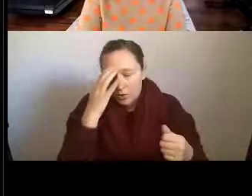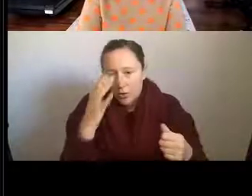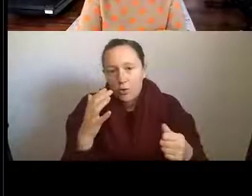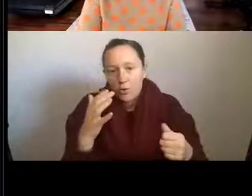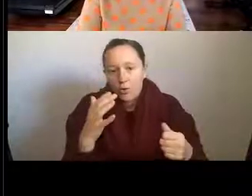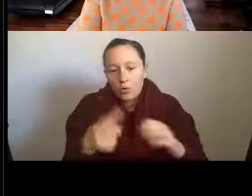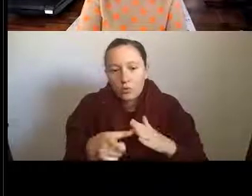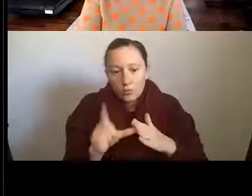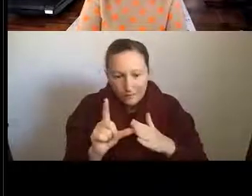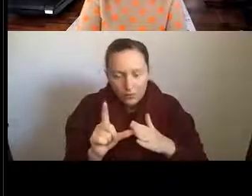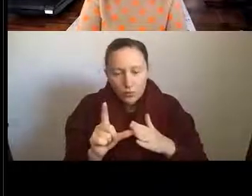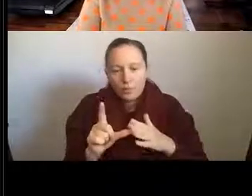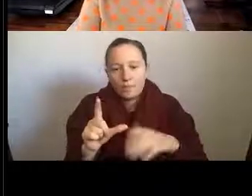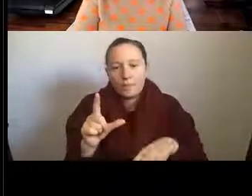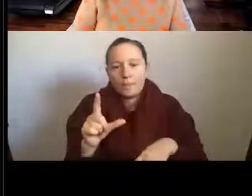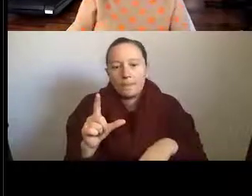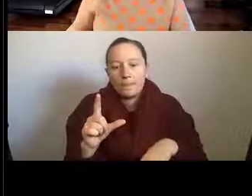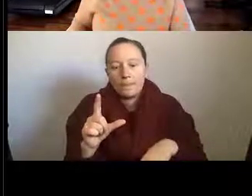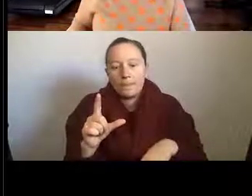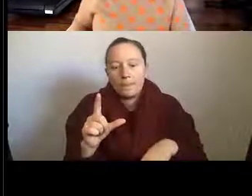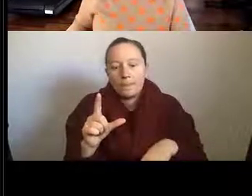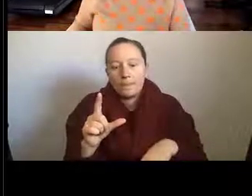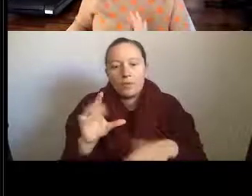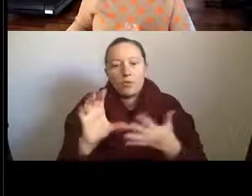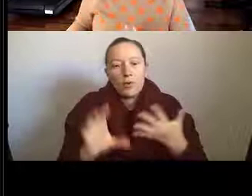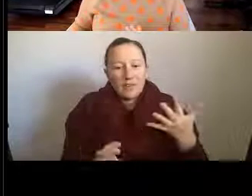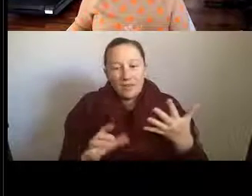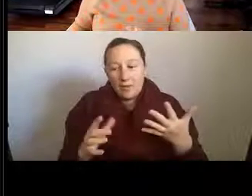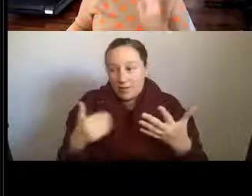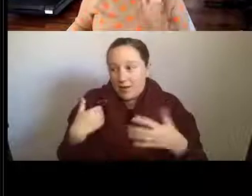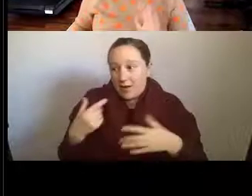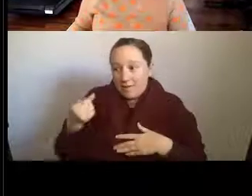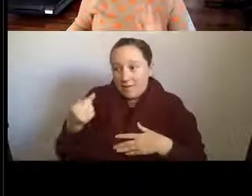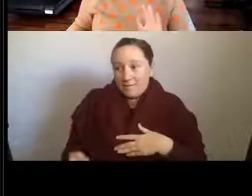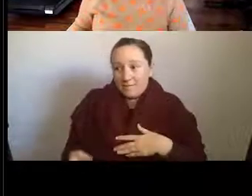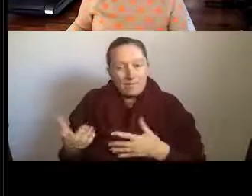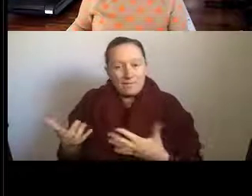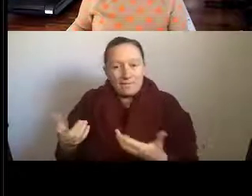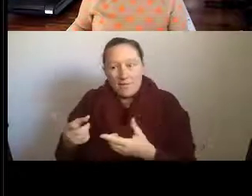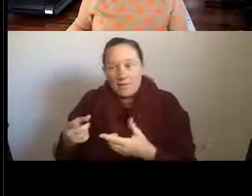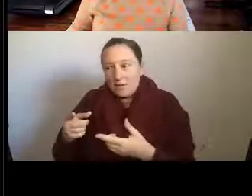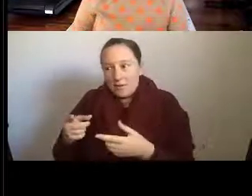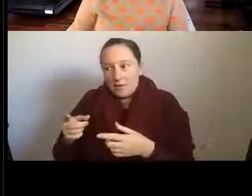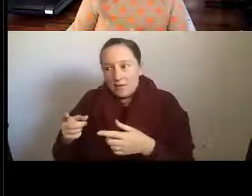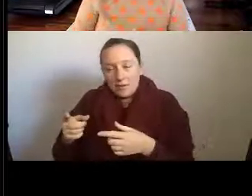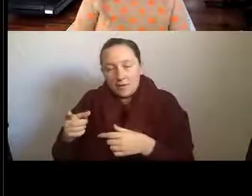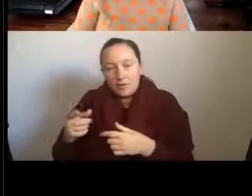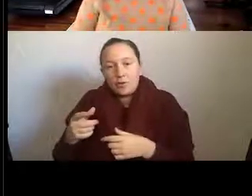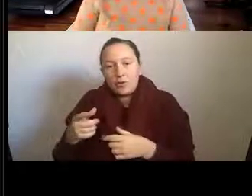they're spelled out in the funding announcement. You don't want to make them have to hunt through your application to find that information.